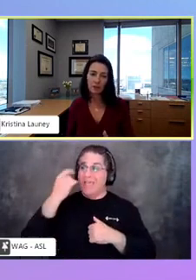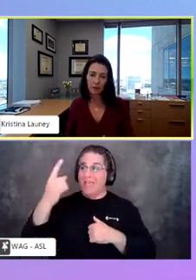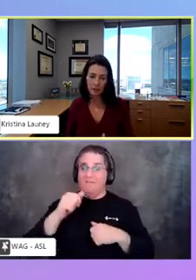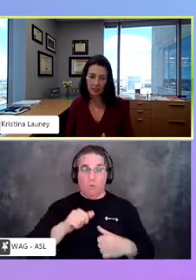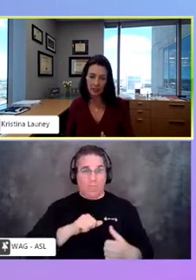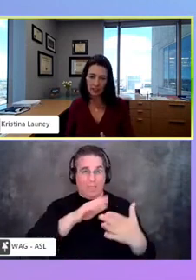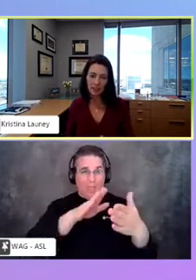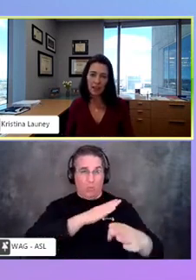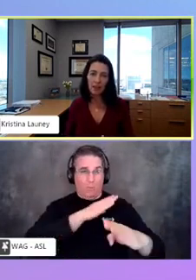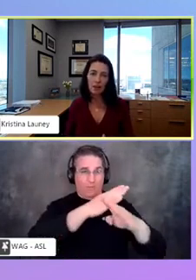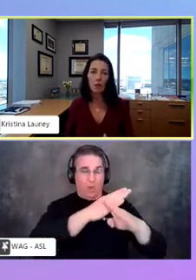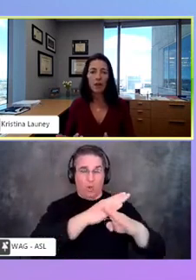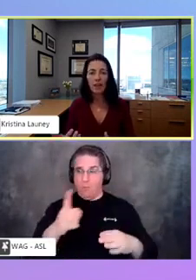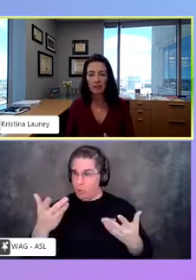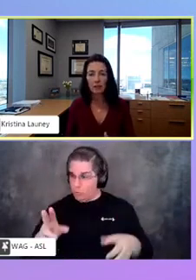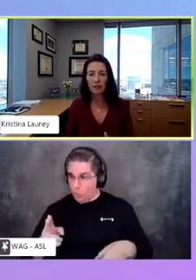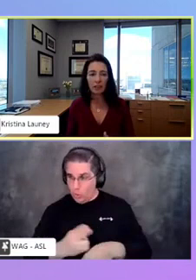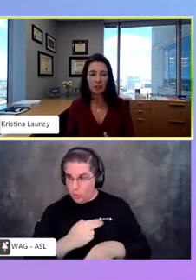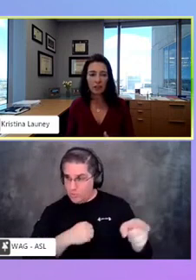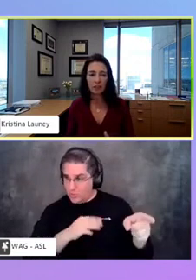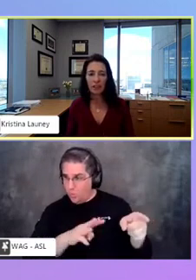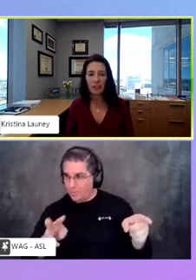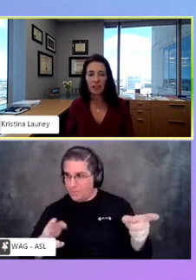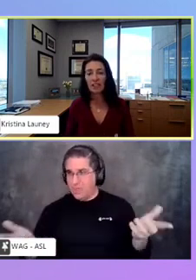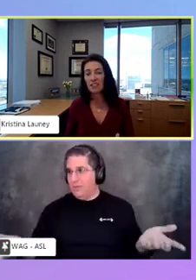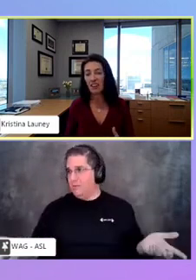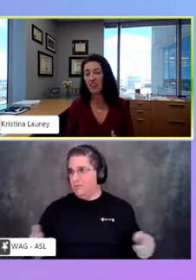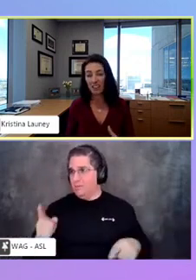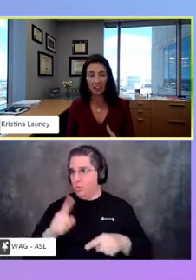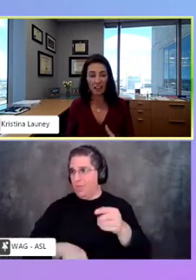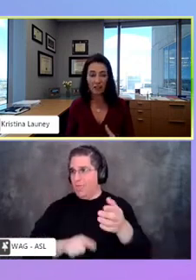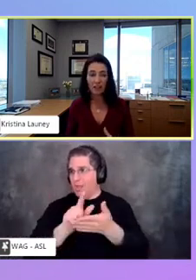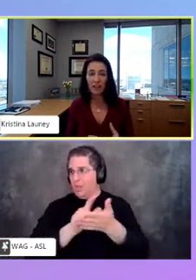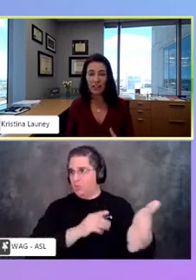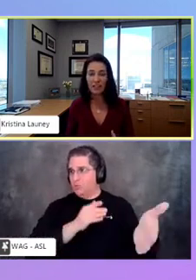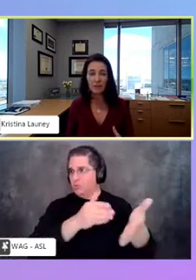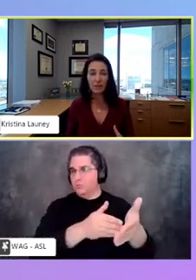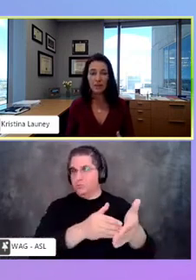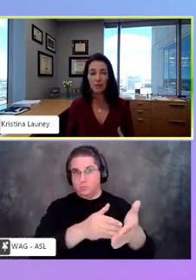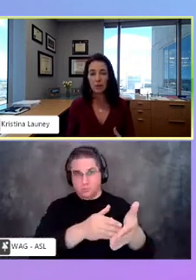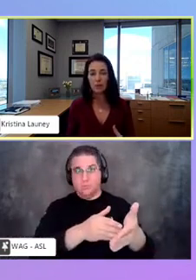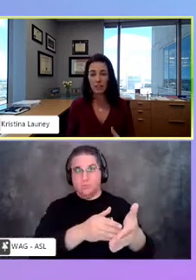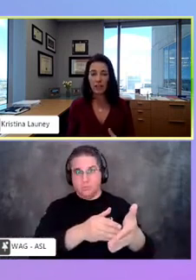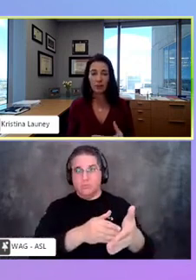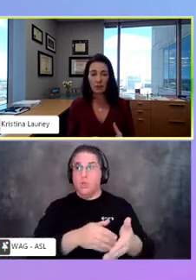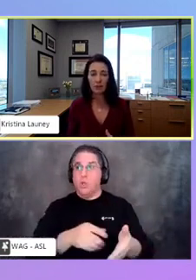some courts say it's just a tester. Other courts say that encountering a barrier on a